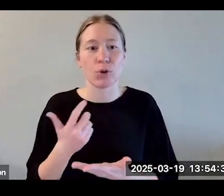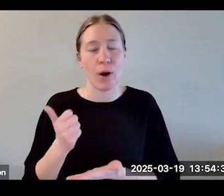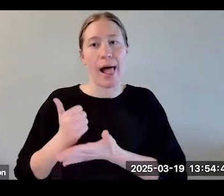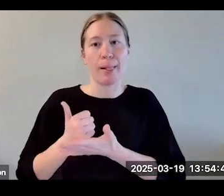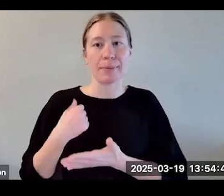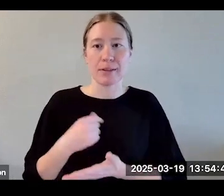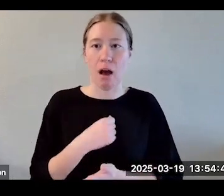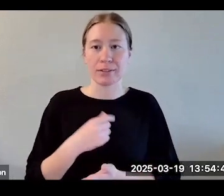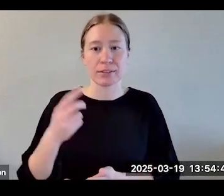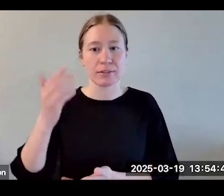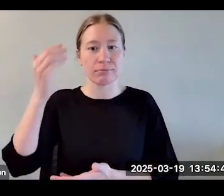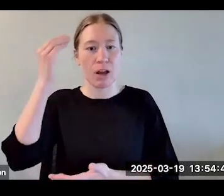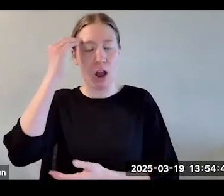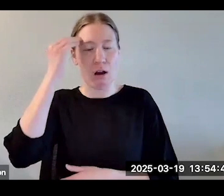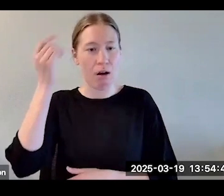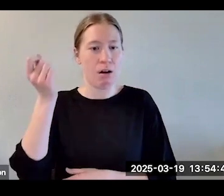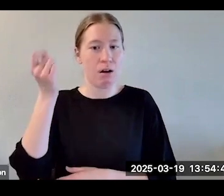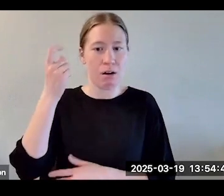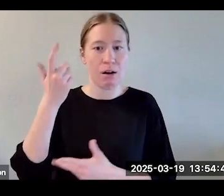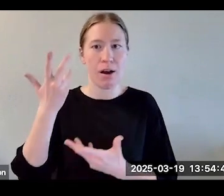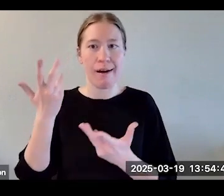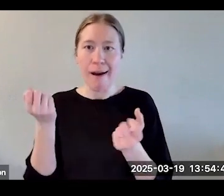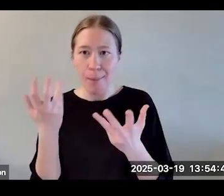and make sure that we are best positioned to support folks.